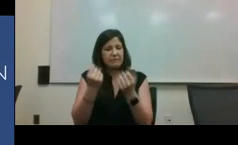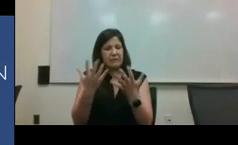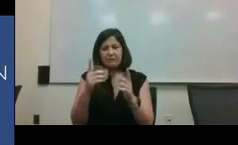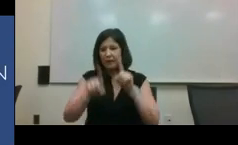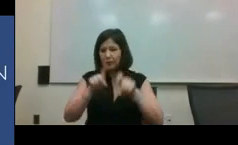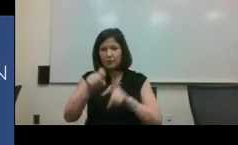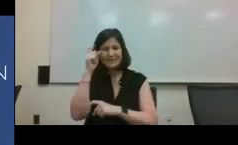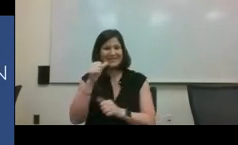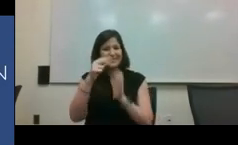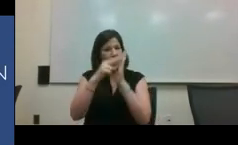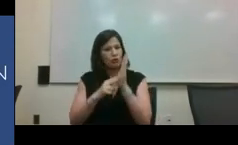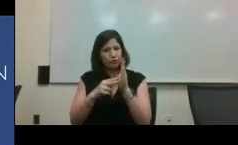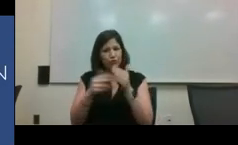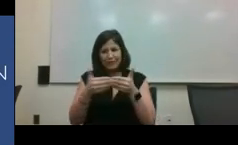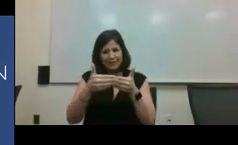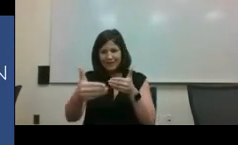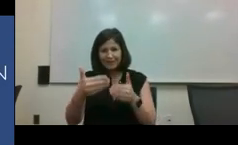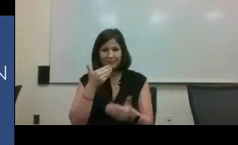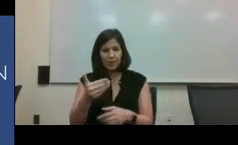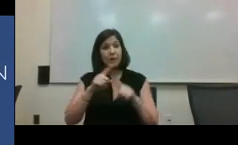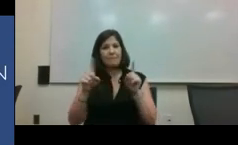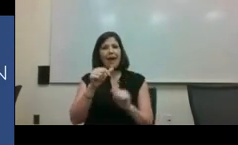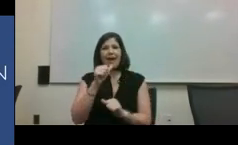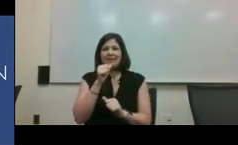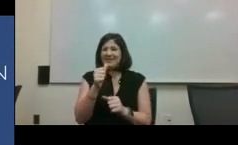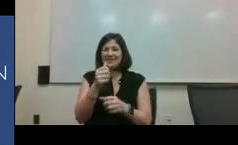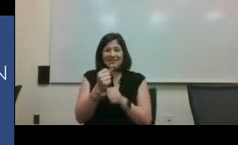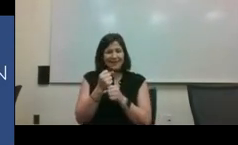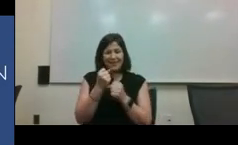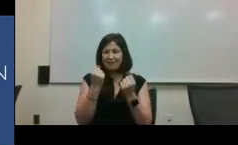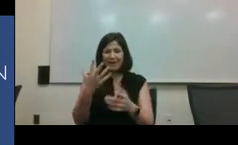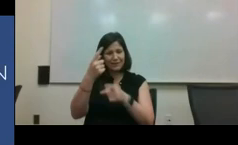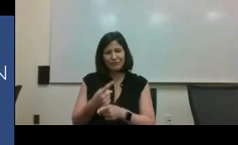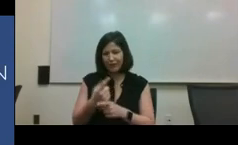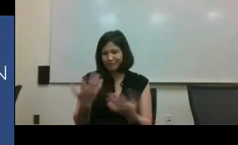because they didn't read very far but they didn't get much, many of them right.